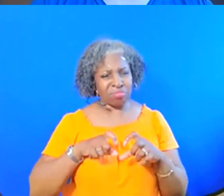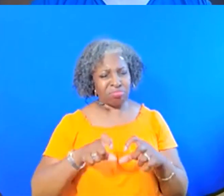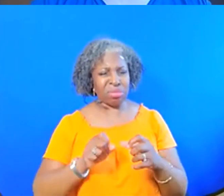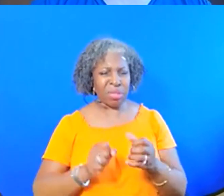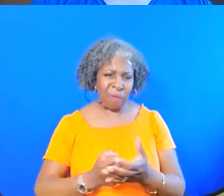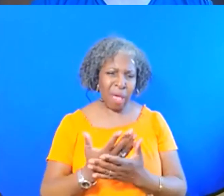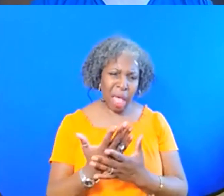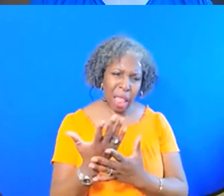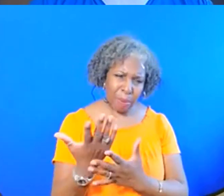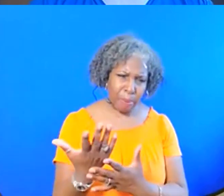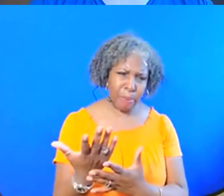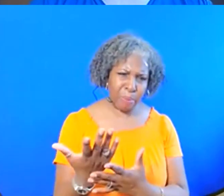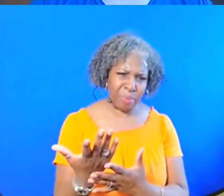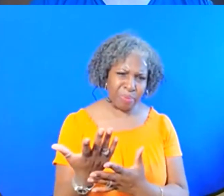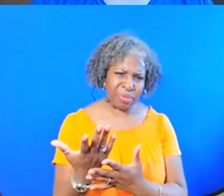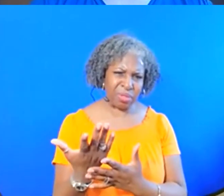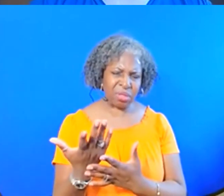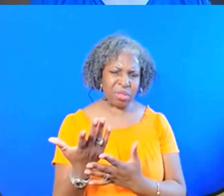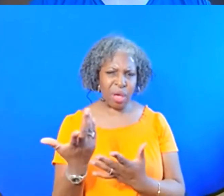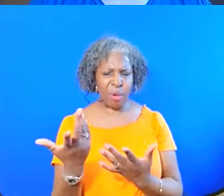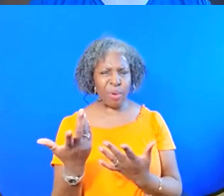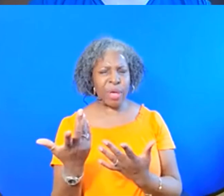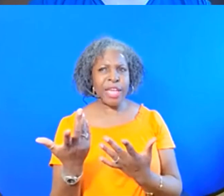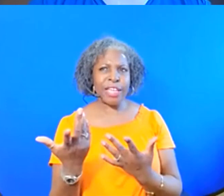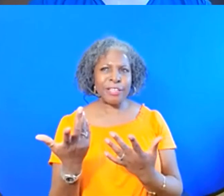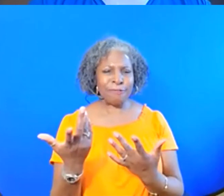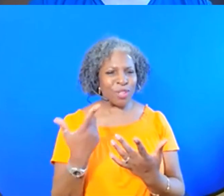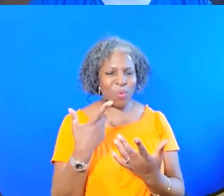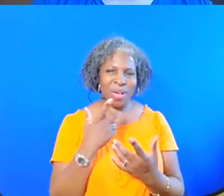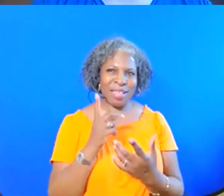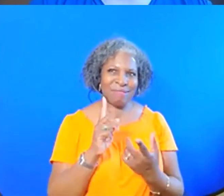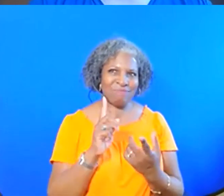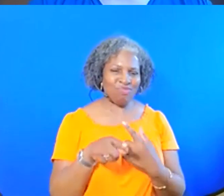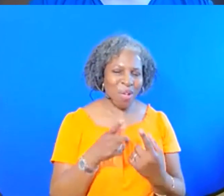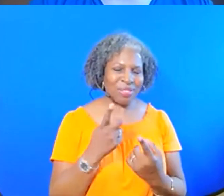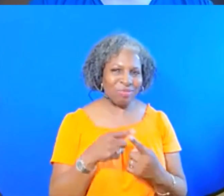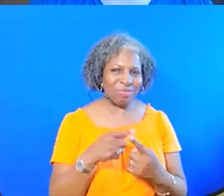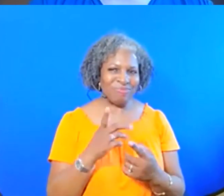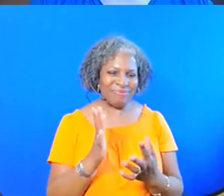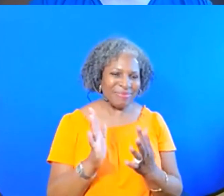So that slightly gets me out of that one. But yeah, it's just